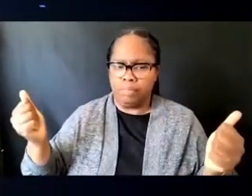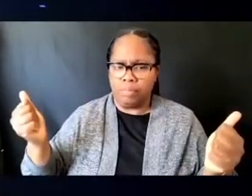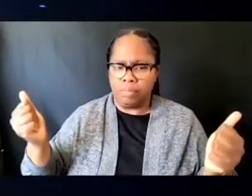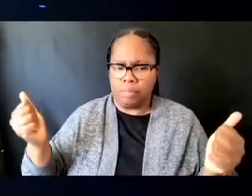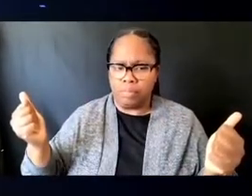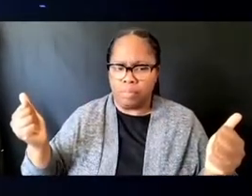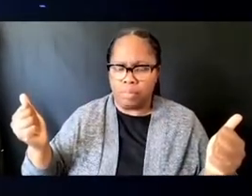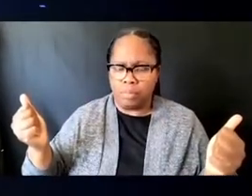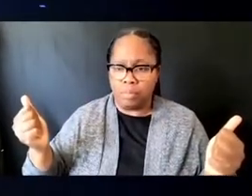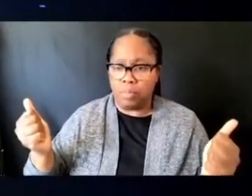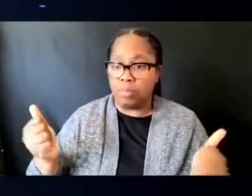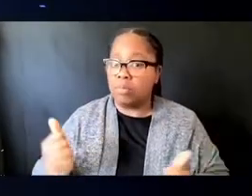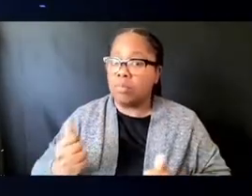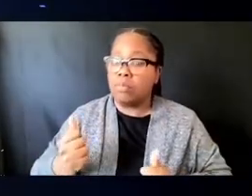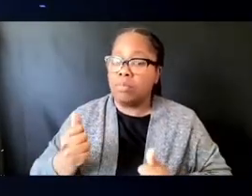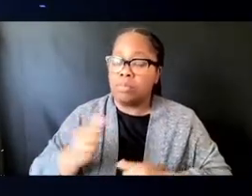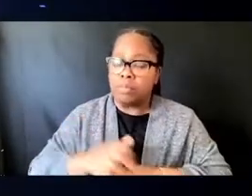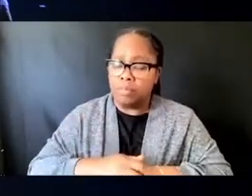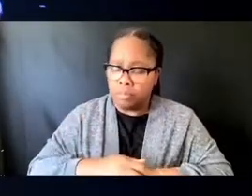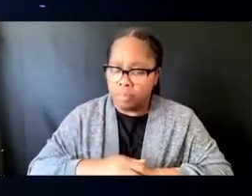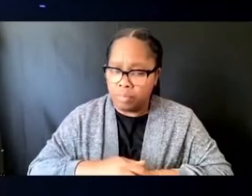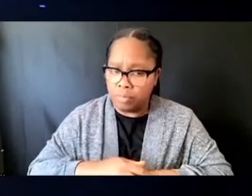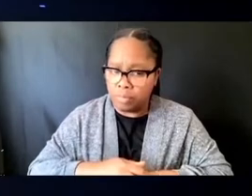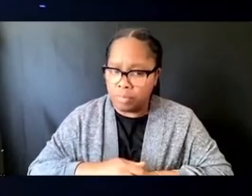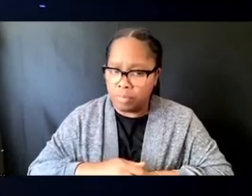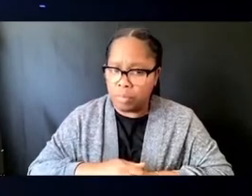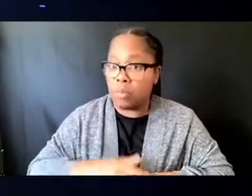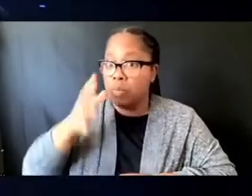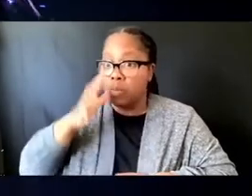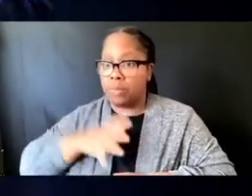A plant leaves a little behind, a natural turnover,